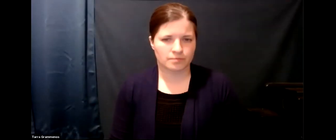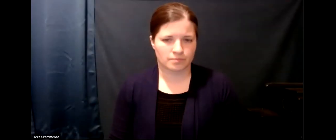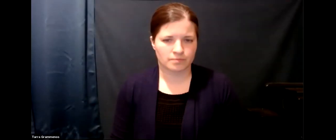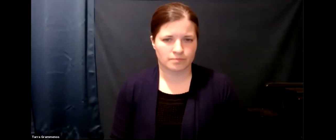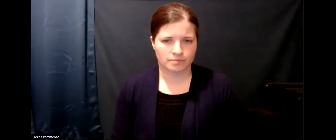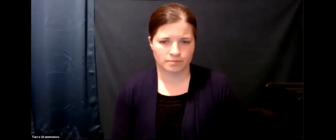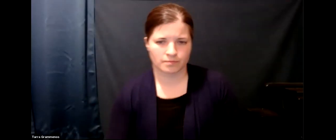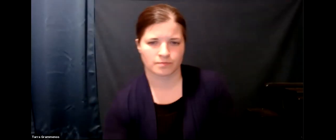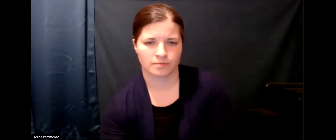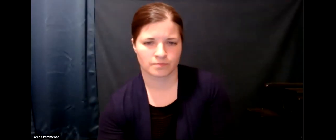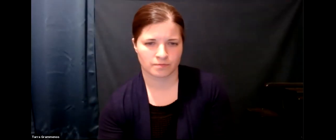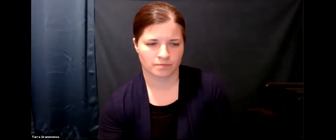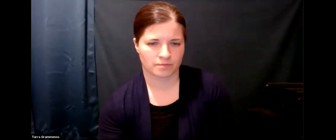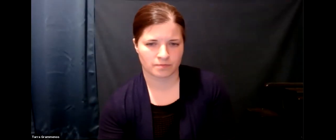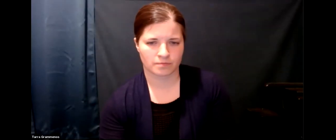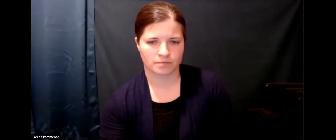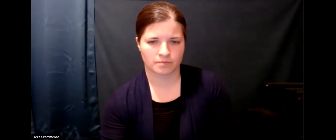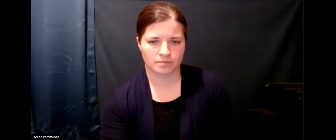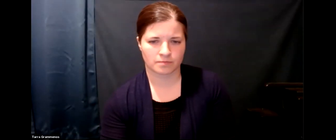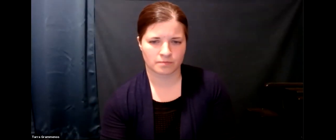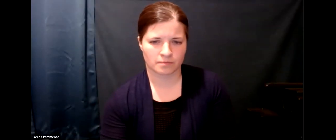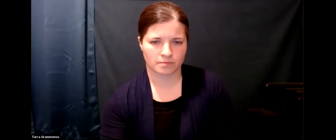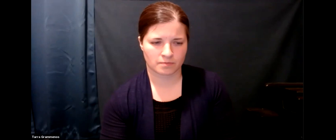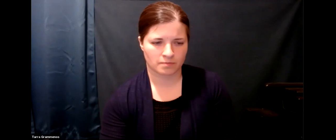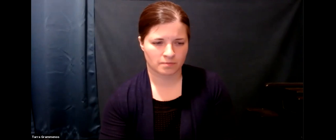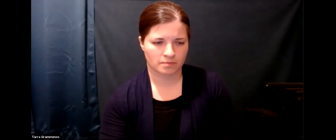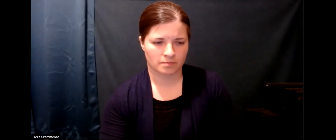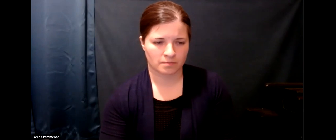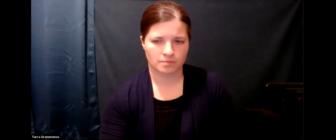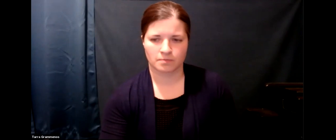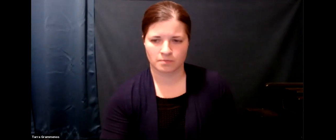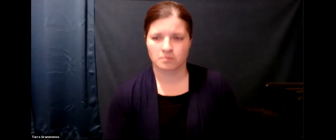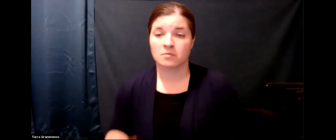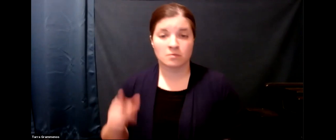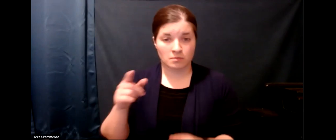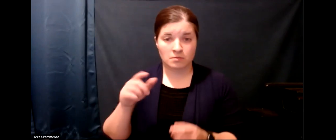Steve Simon: I'm happy to have Anita discuss